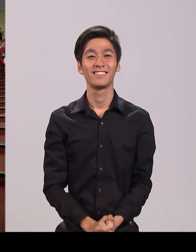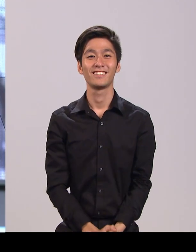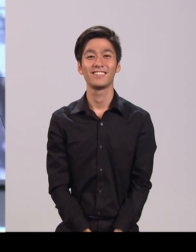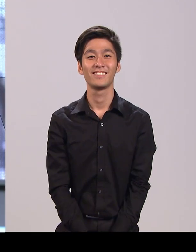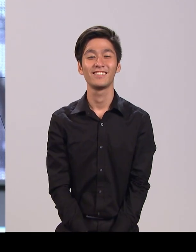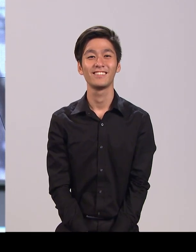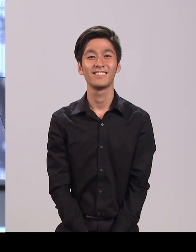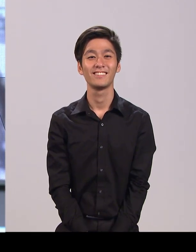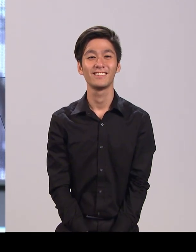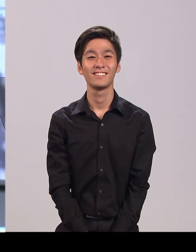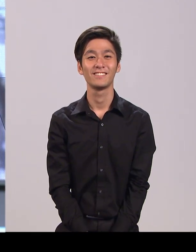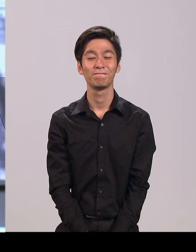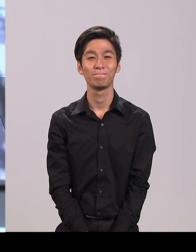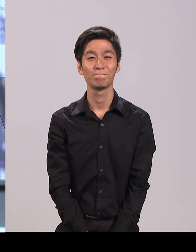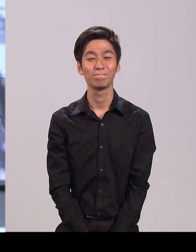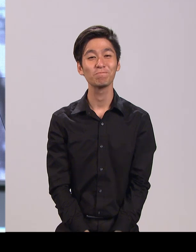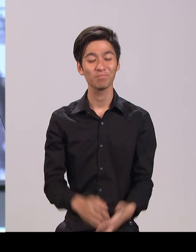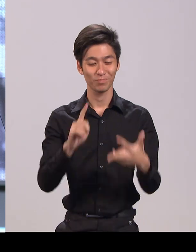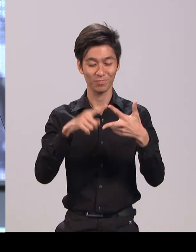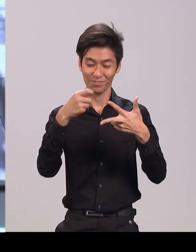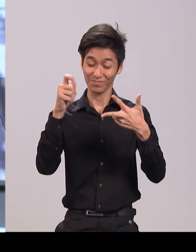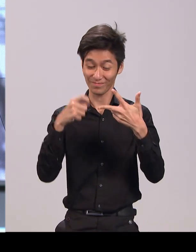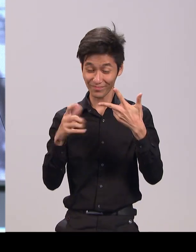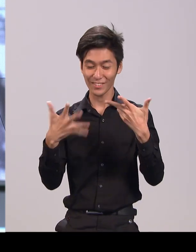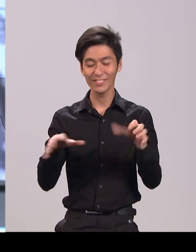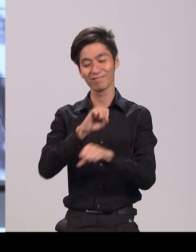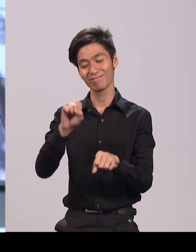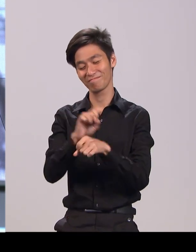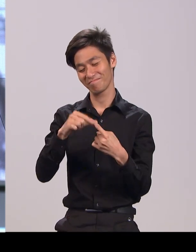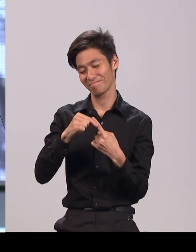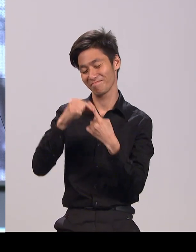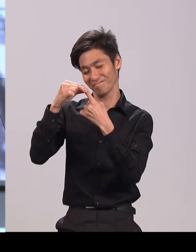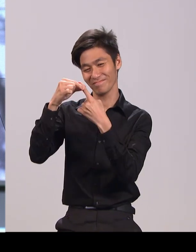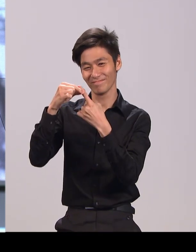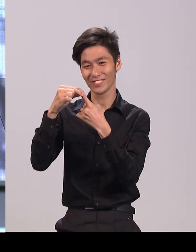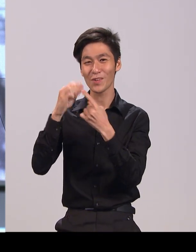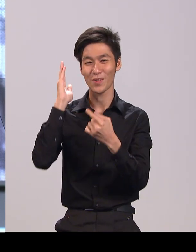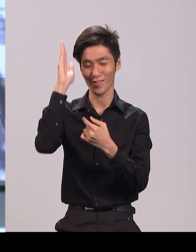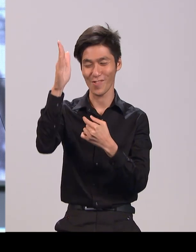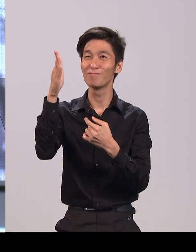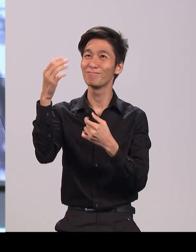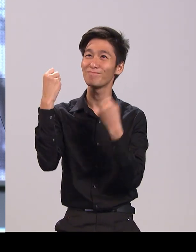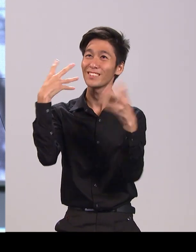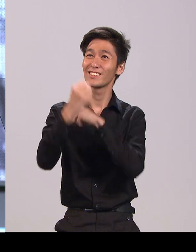Then we can keep on keeping Singapore special, and building something special in Singapore for many more years.